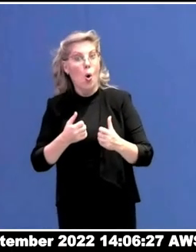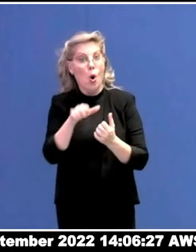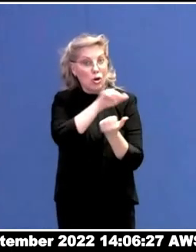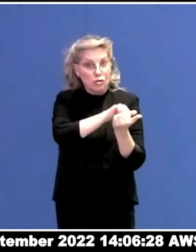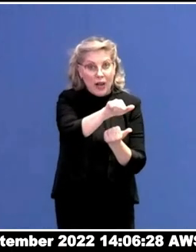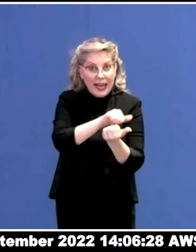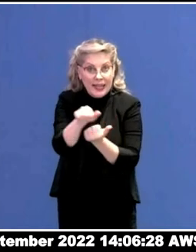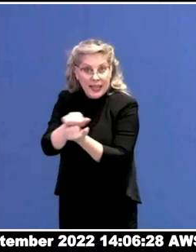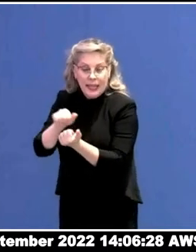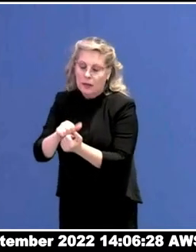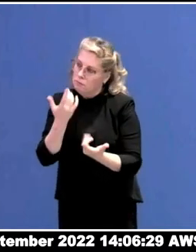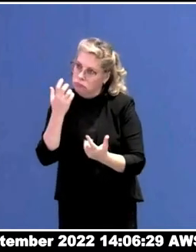this Royal Commission.